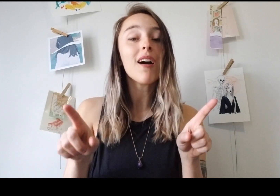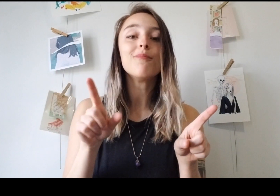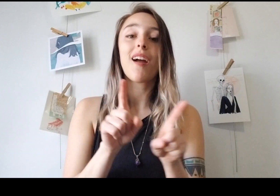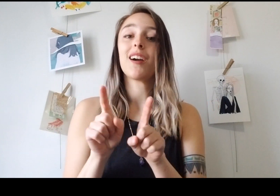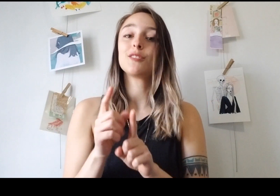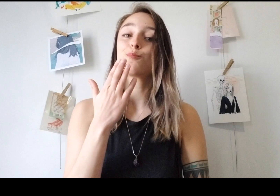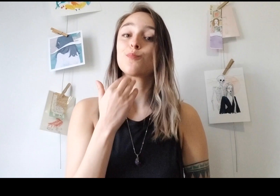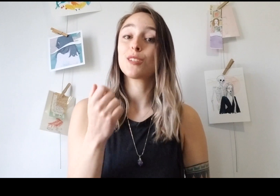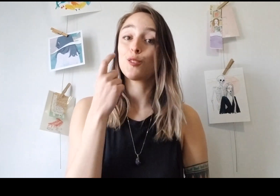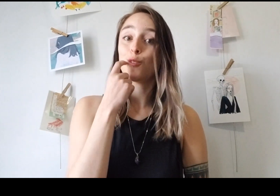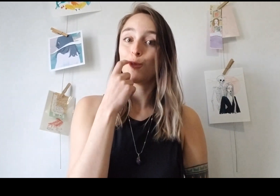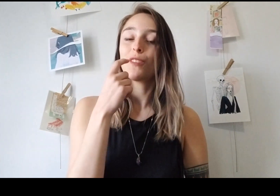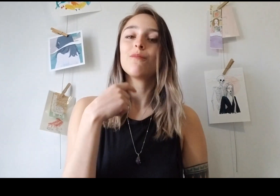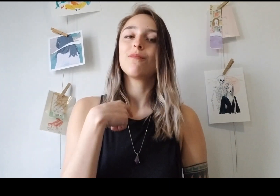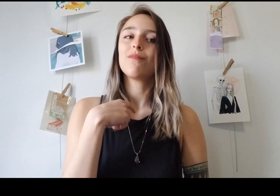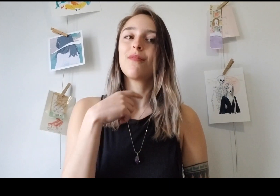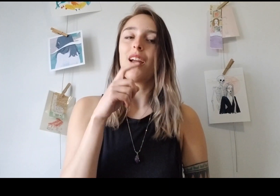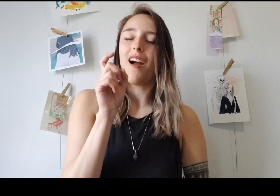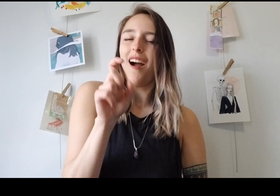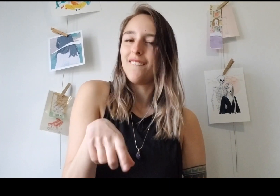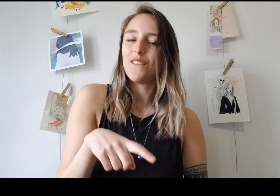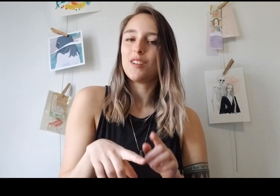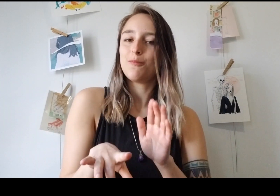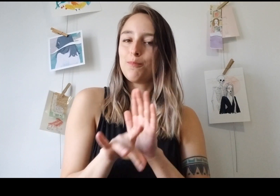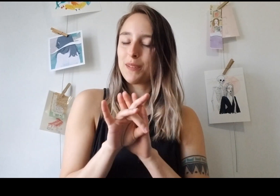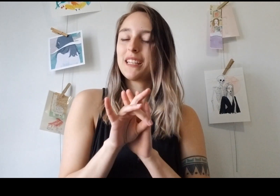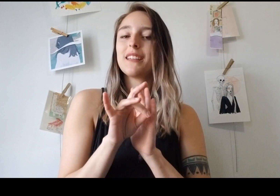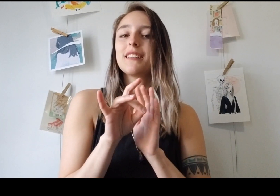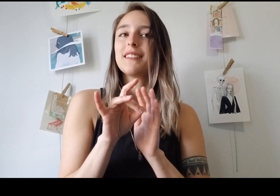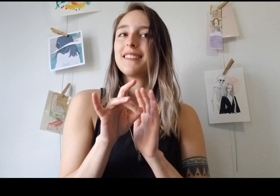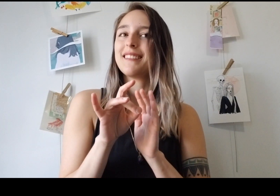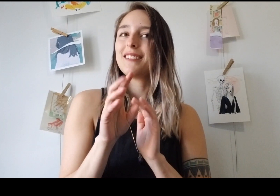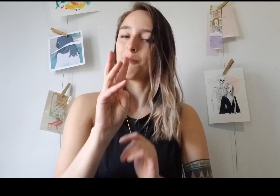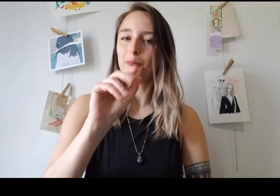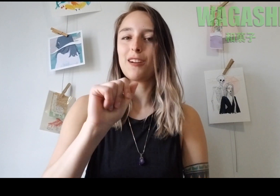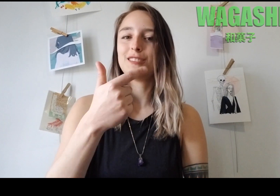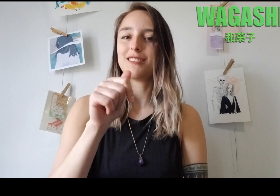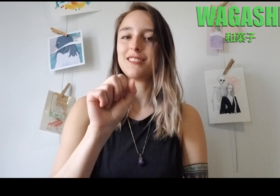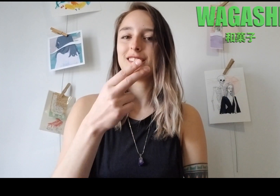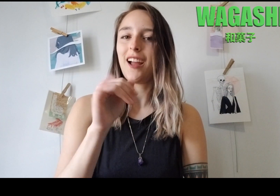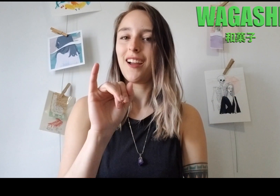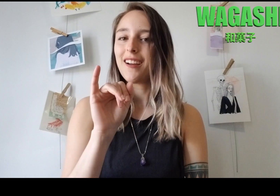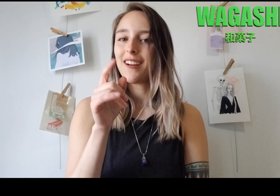But since I have a sweet tooth, if I had to pick one I would pick... wagashi!